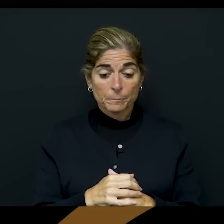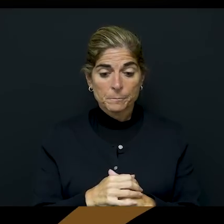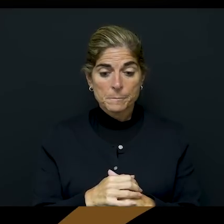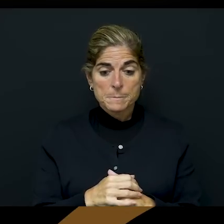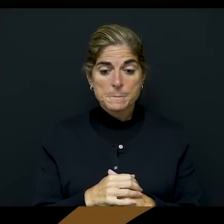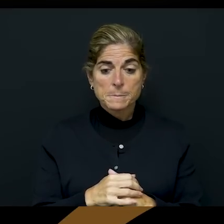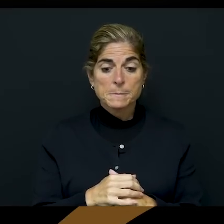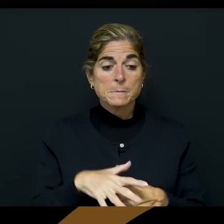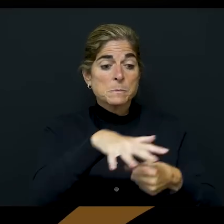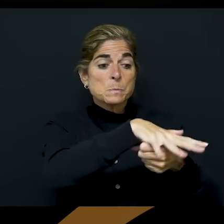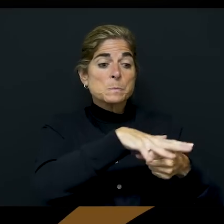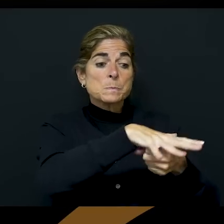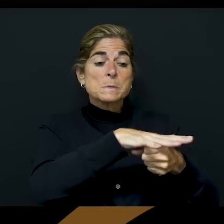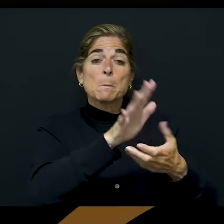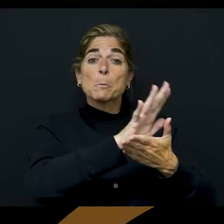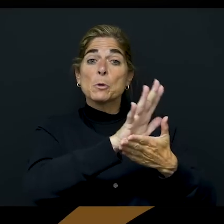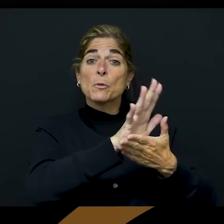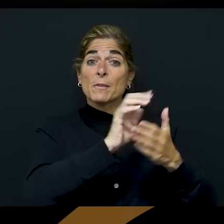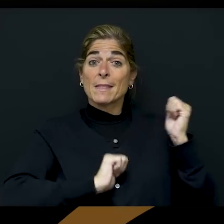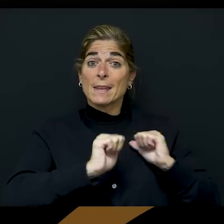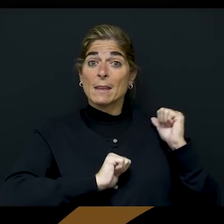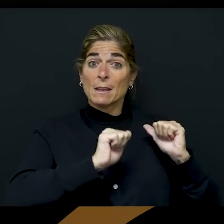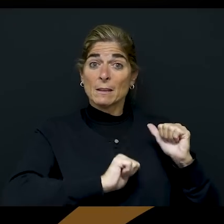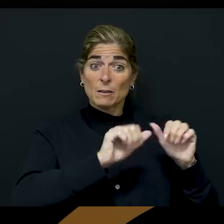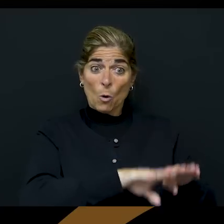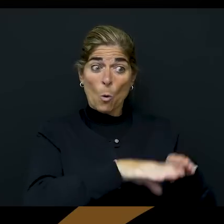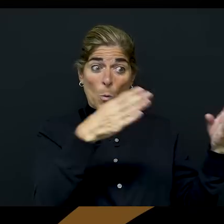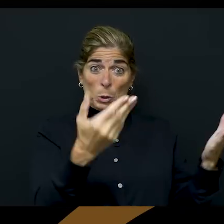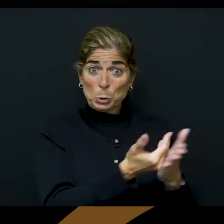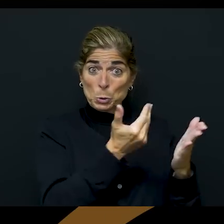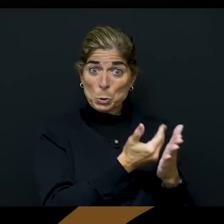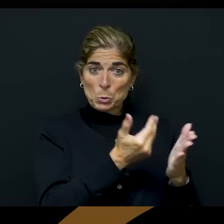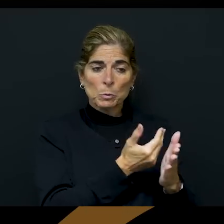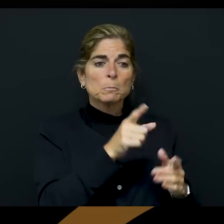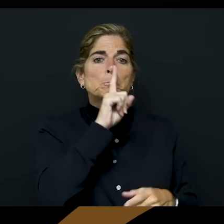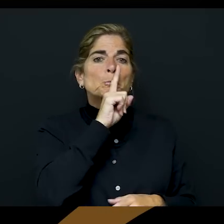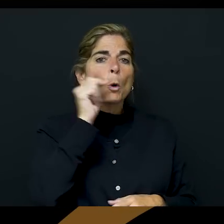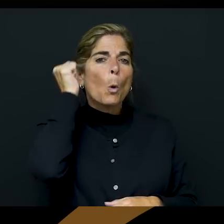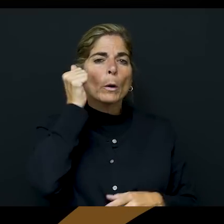My near local cinema was not accessible with audio description.